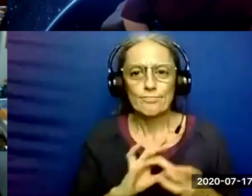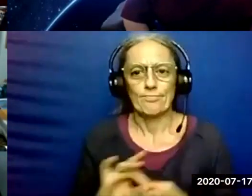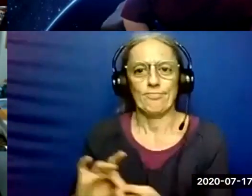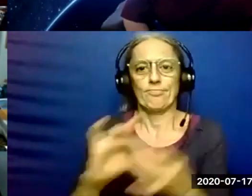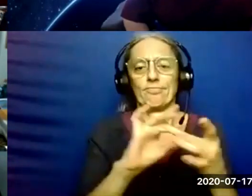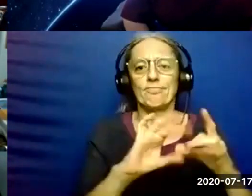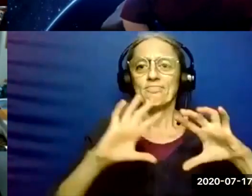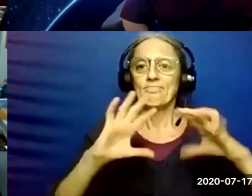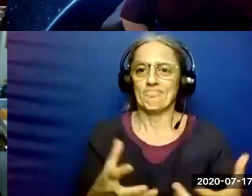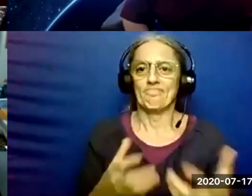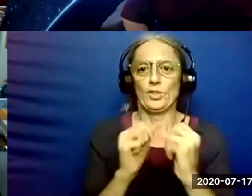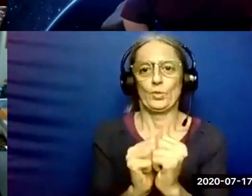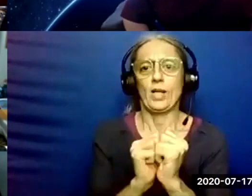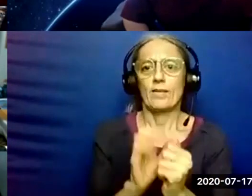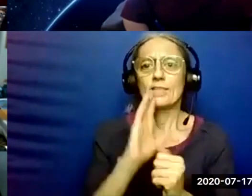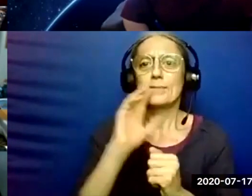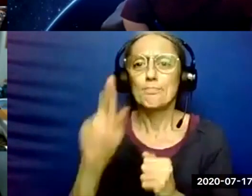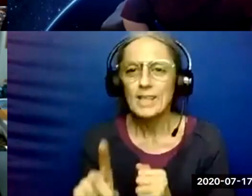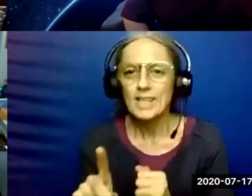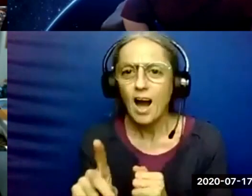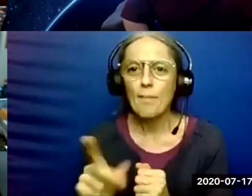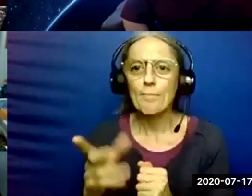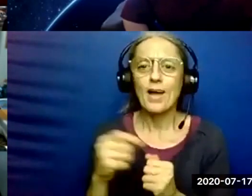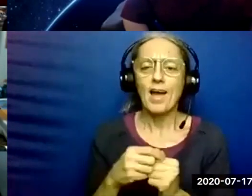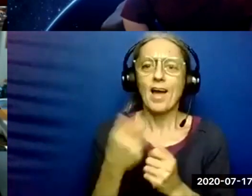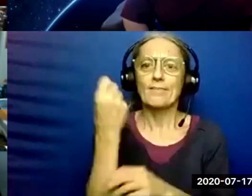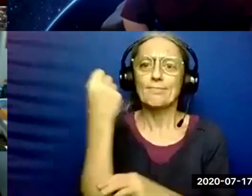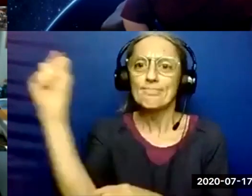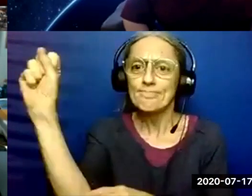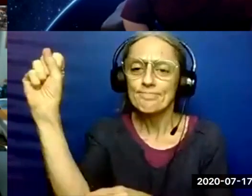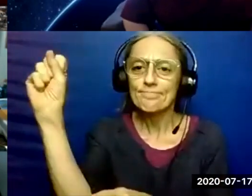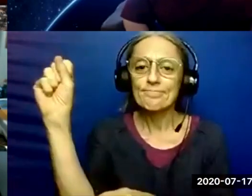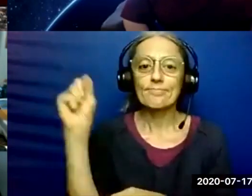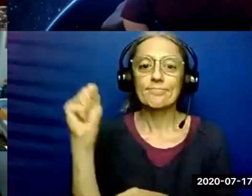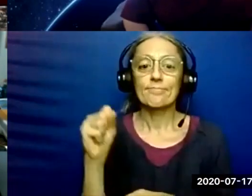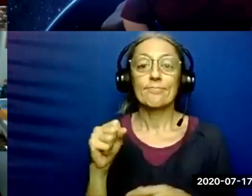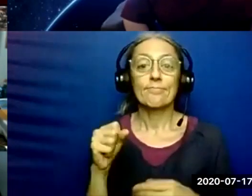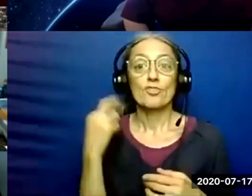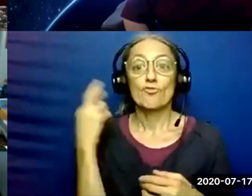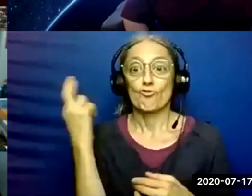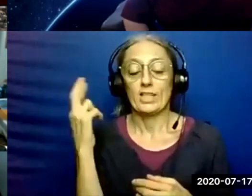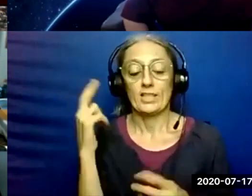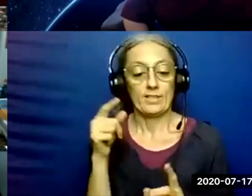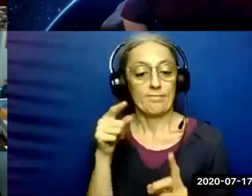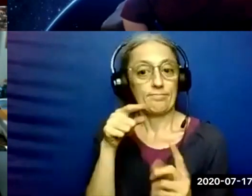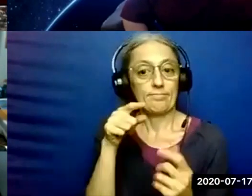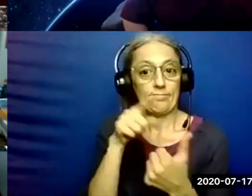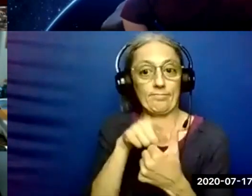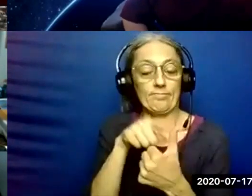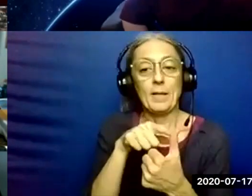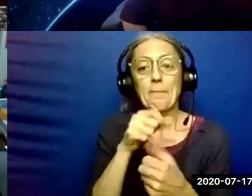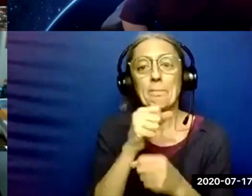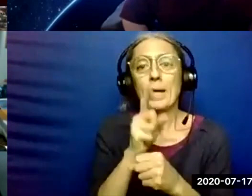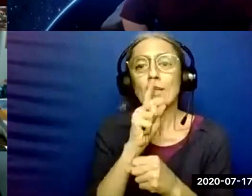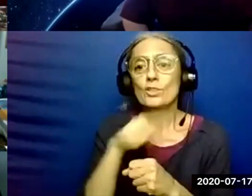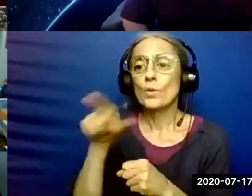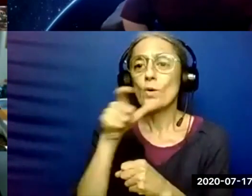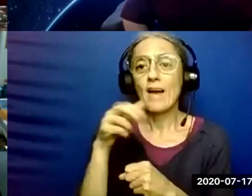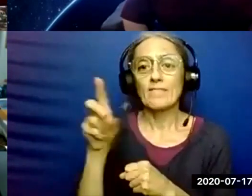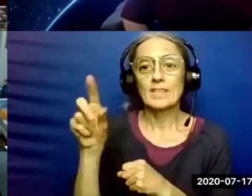One, to make sure that people who have disabilities are getting the services they need at the point